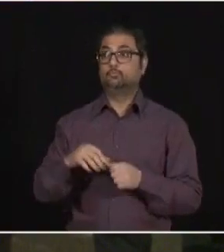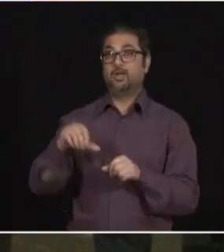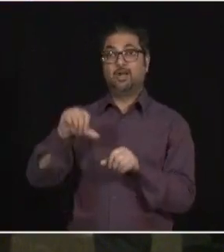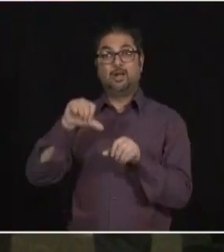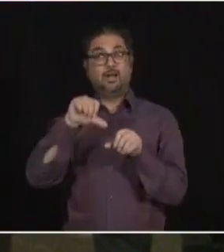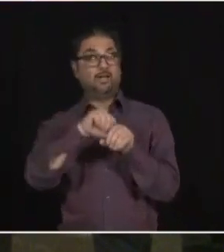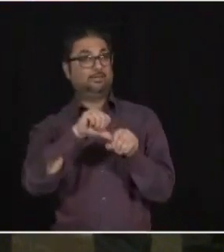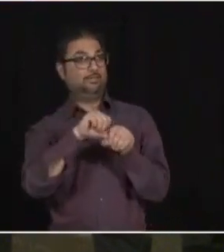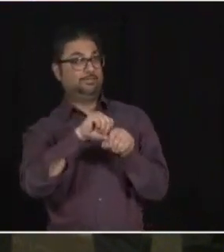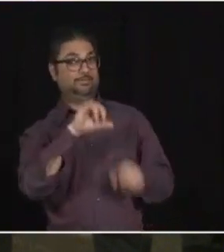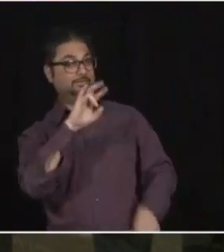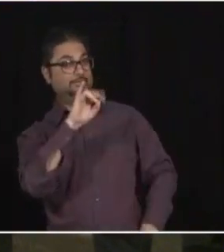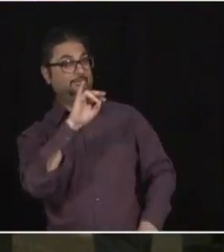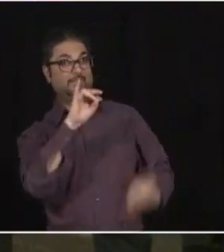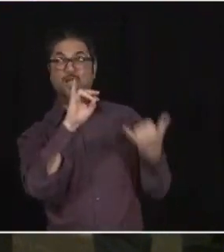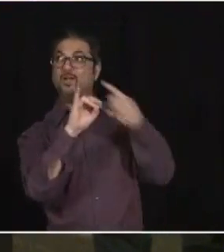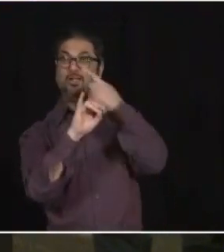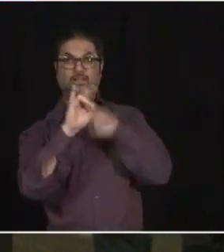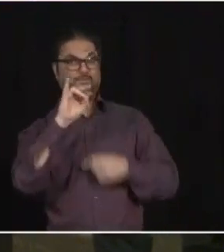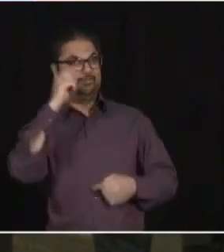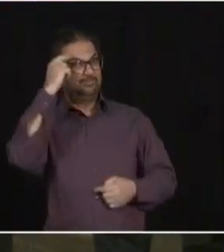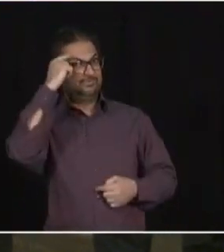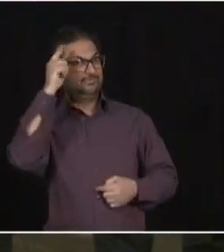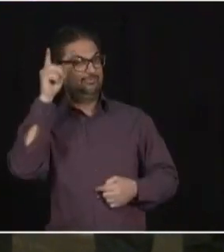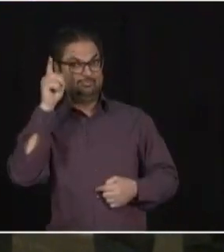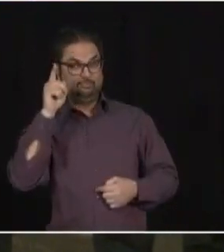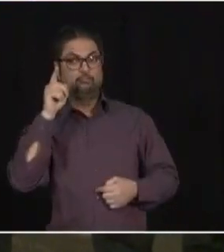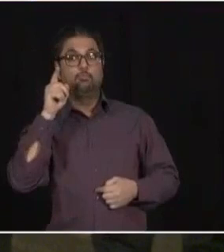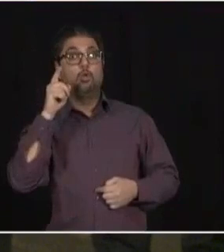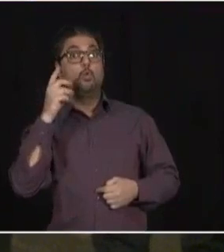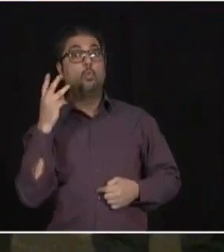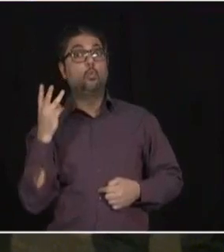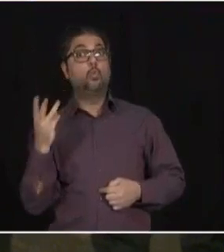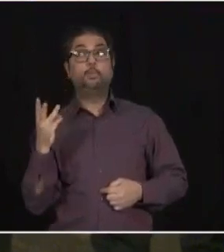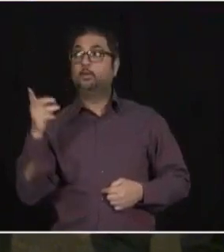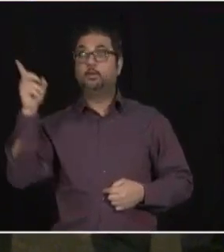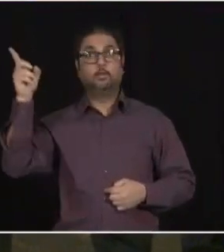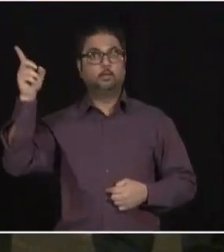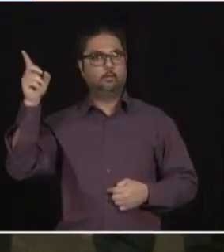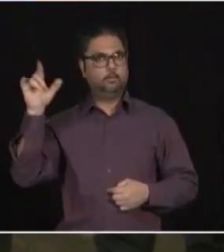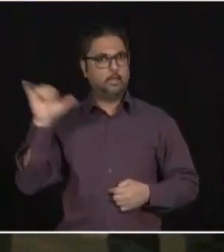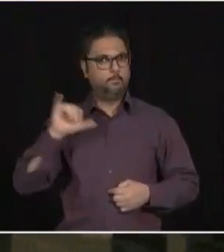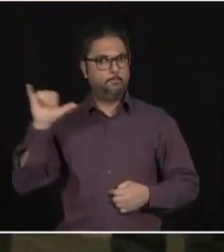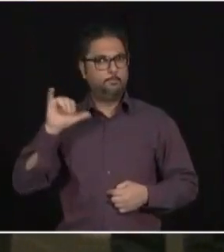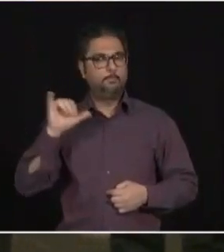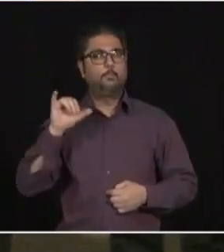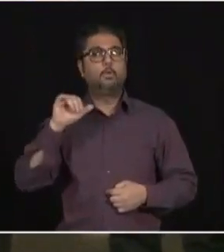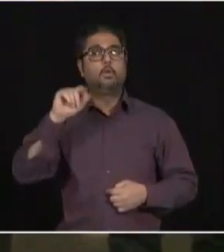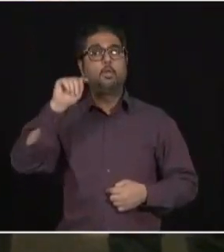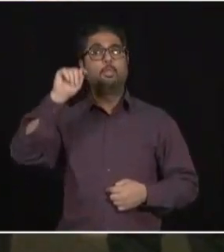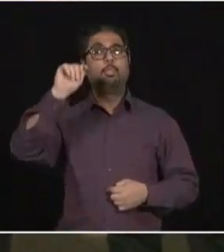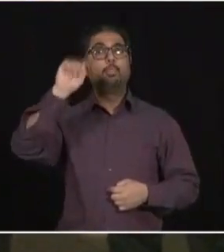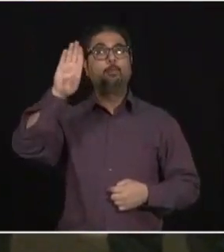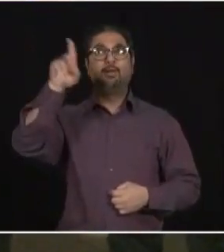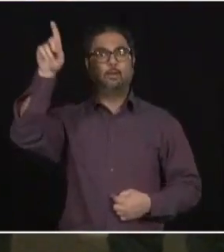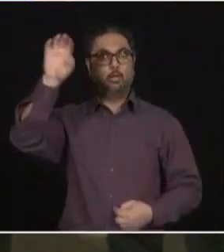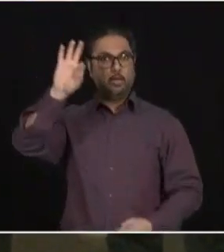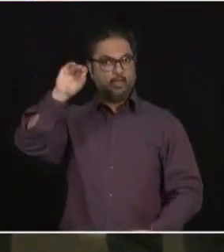cents in Toronto, about the same price in Winnipeg. In Thunder Bay, 96 cents a litre, Dryden, 94 cents.